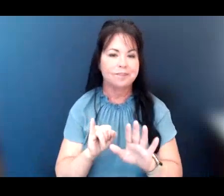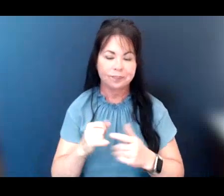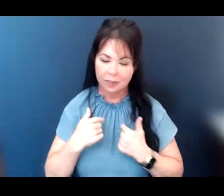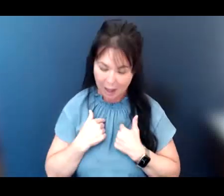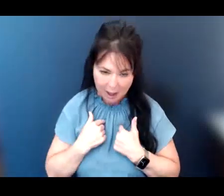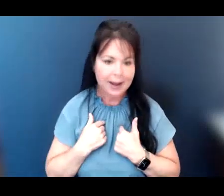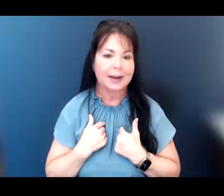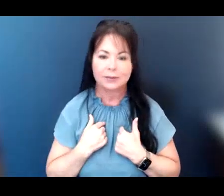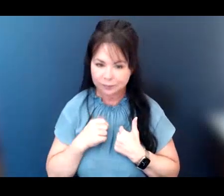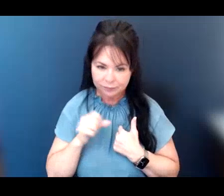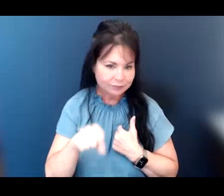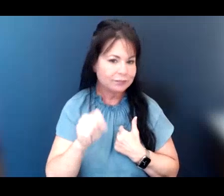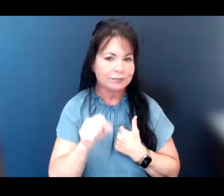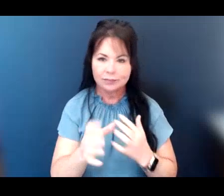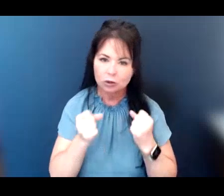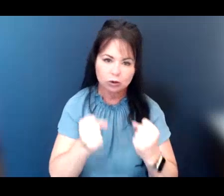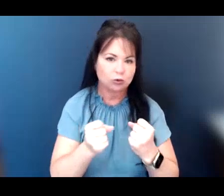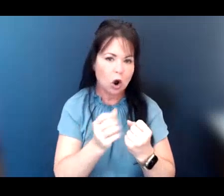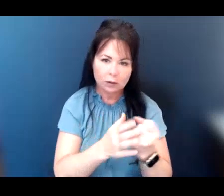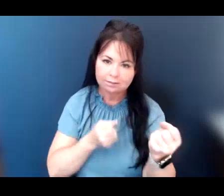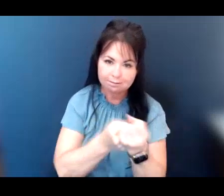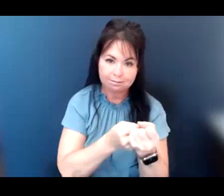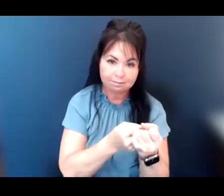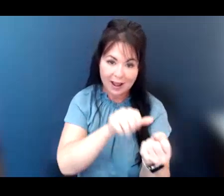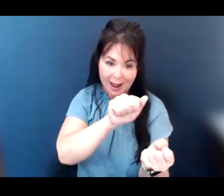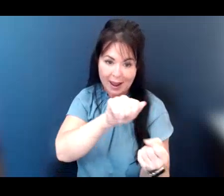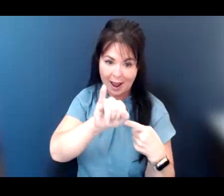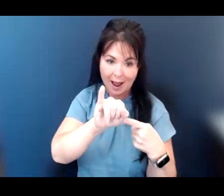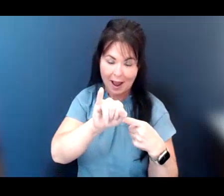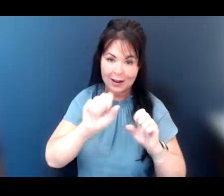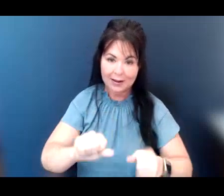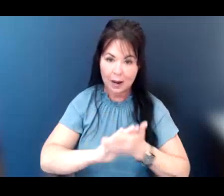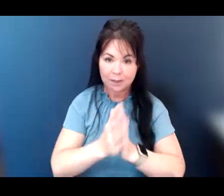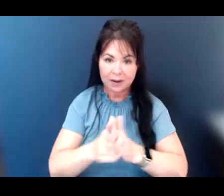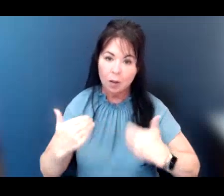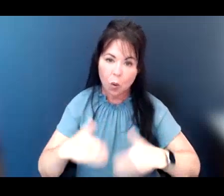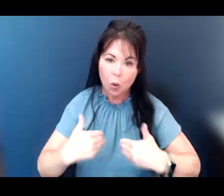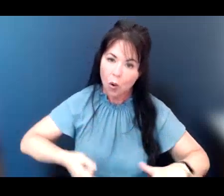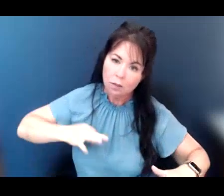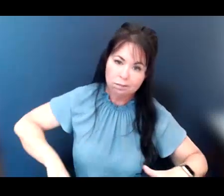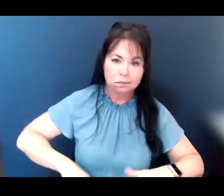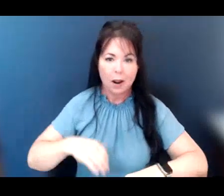be a really powerful tool to have in the accessibility toolbox. I've seen some really cool things